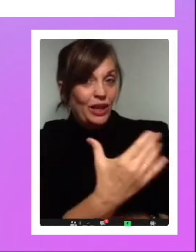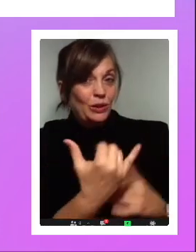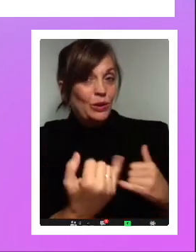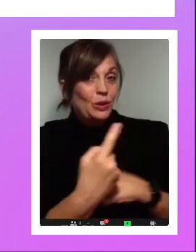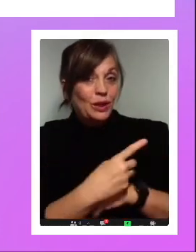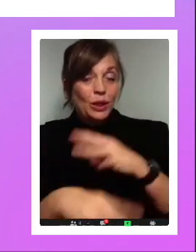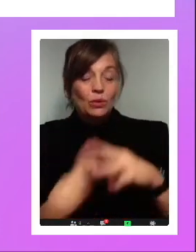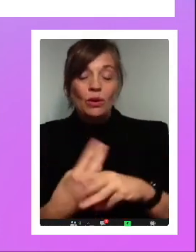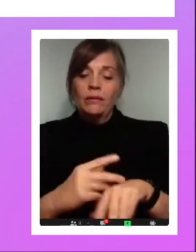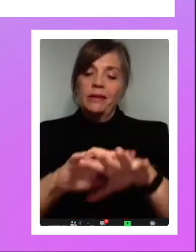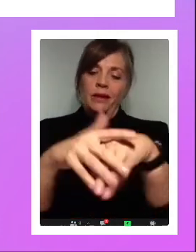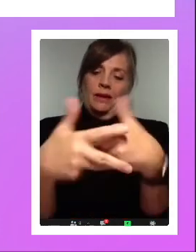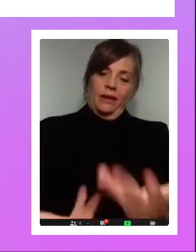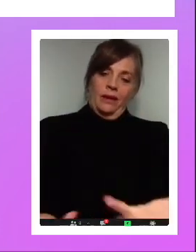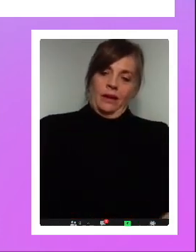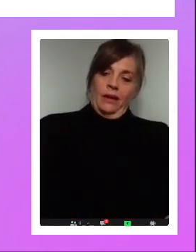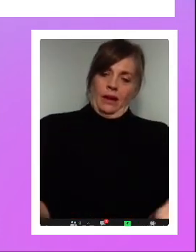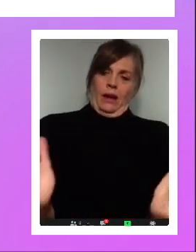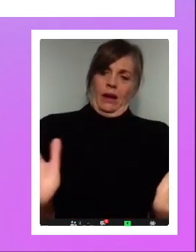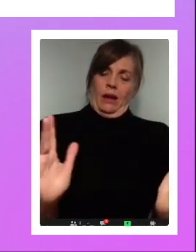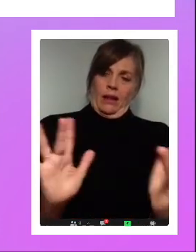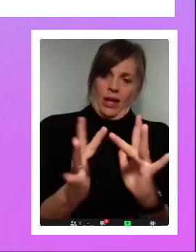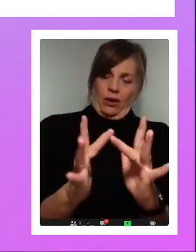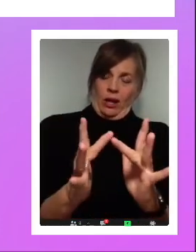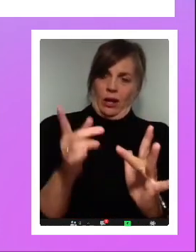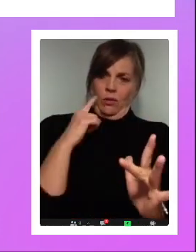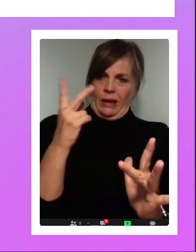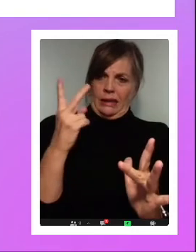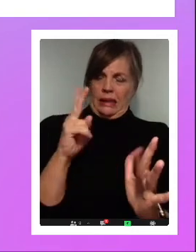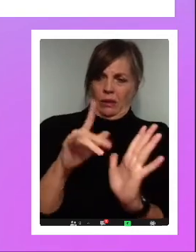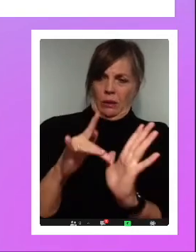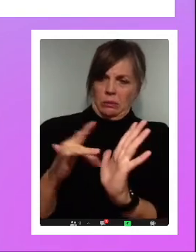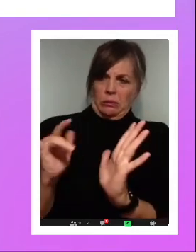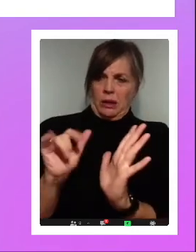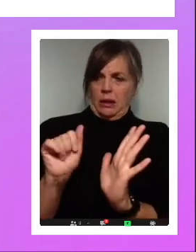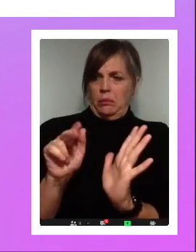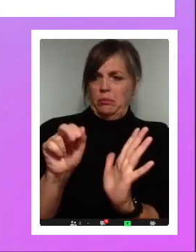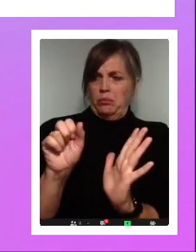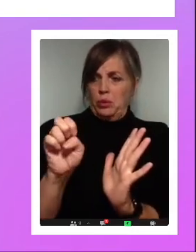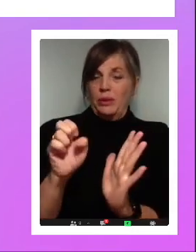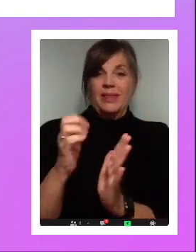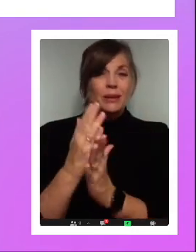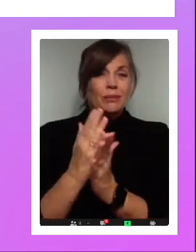and we see the abuses that show up in especially in some social networking contexts,